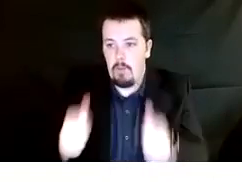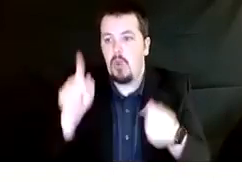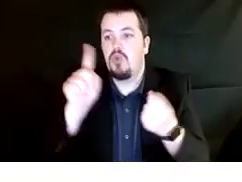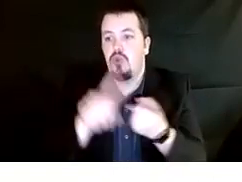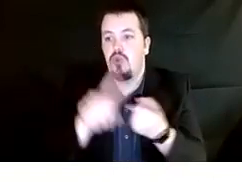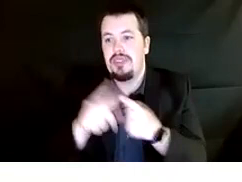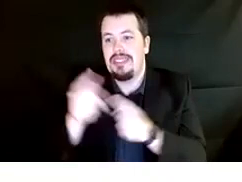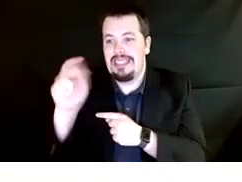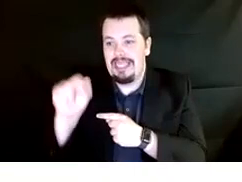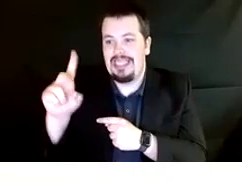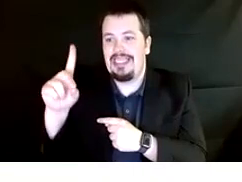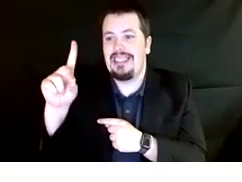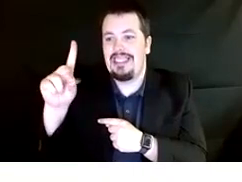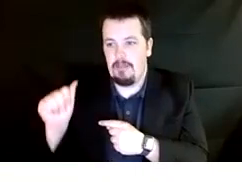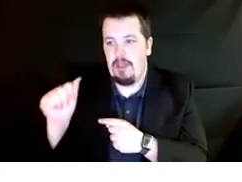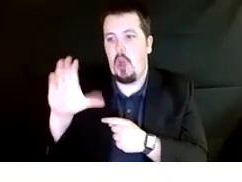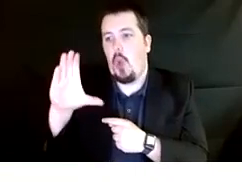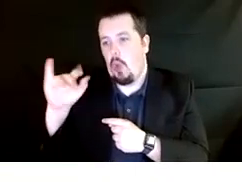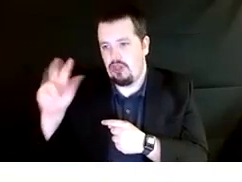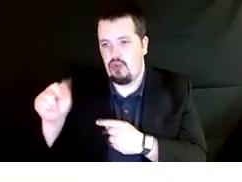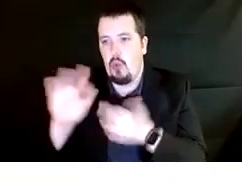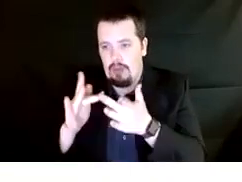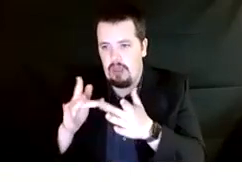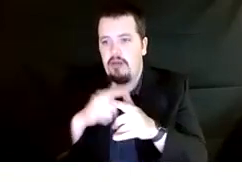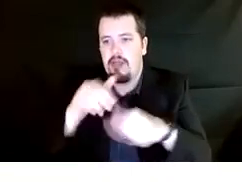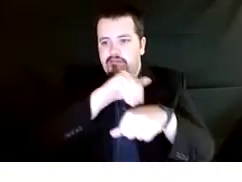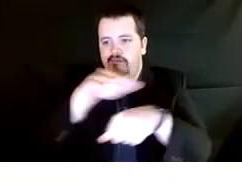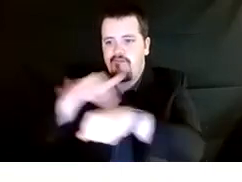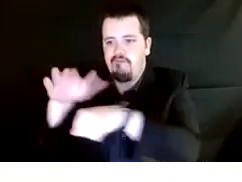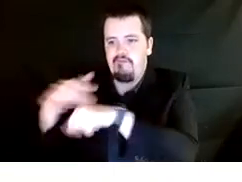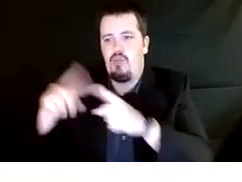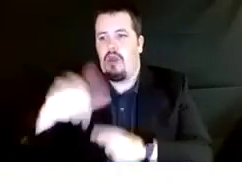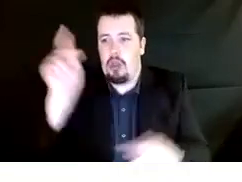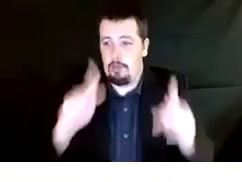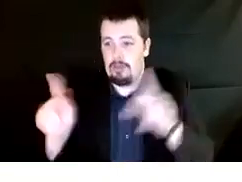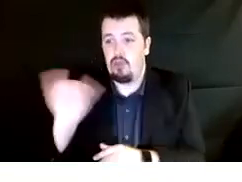Disability Coalition website and sending it out to other folks after the presentation